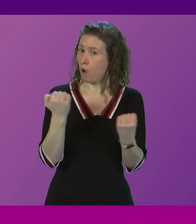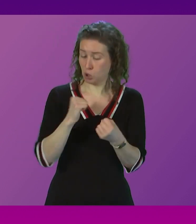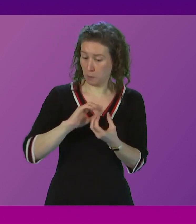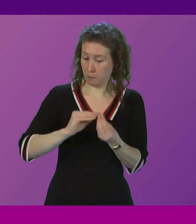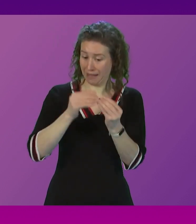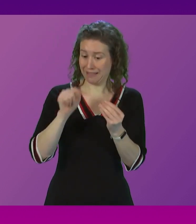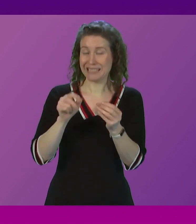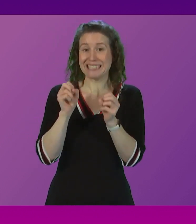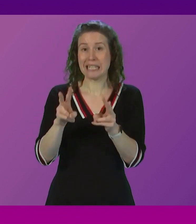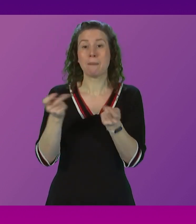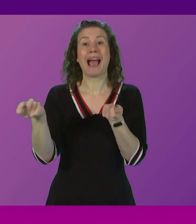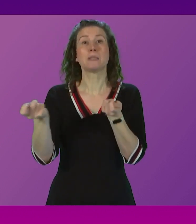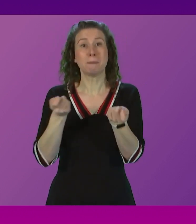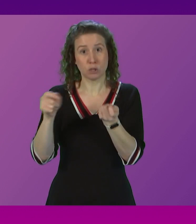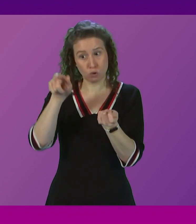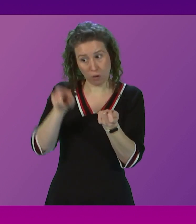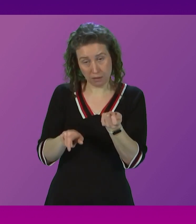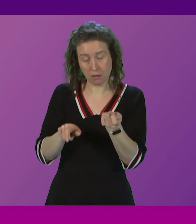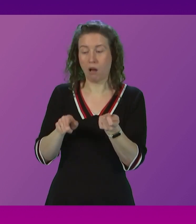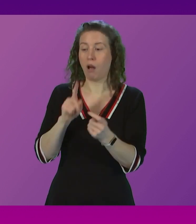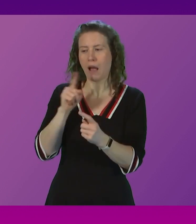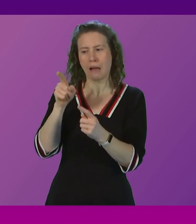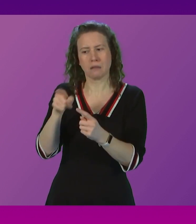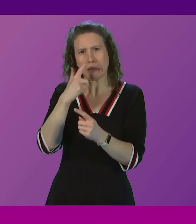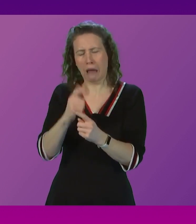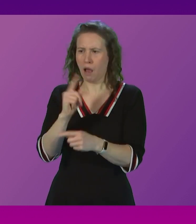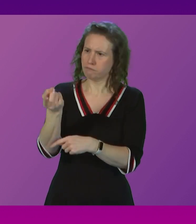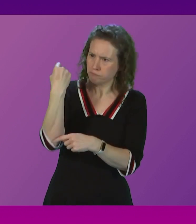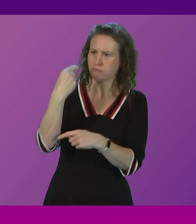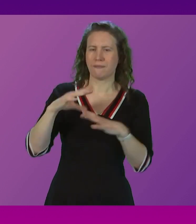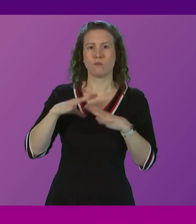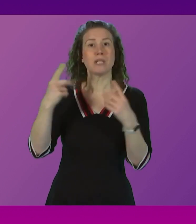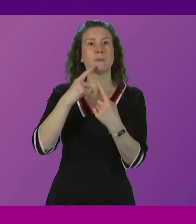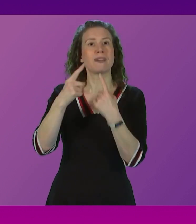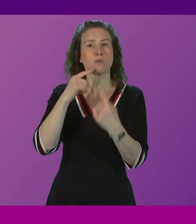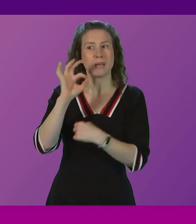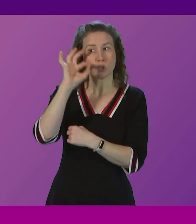administrator subject to freedom of information requests. Will the First Minister do that?